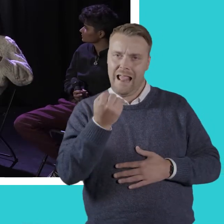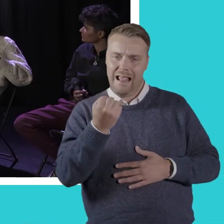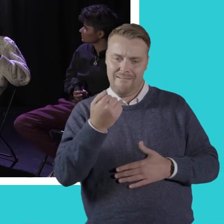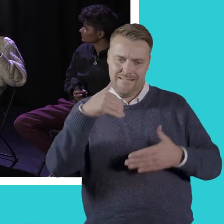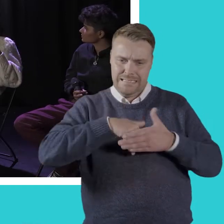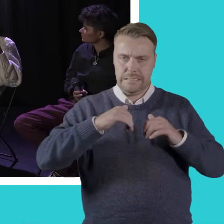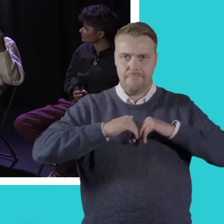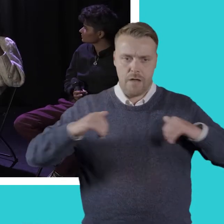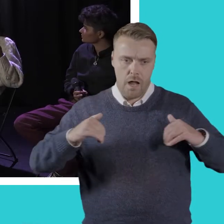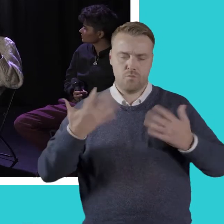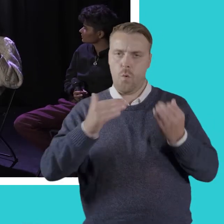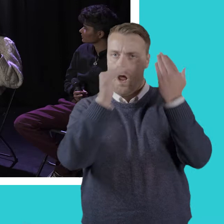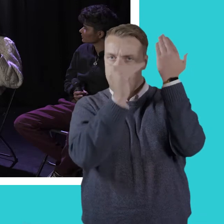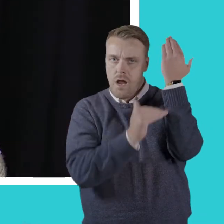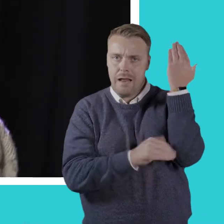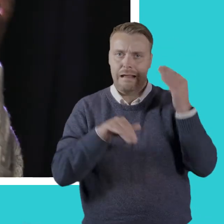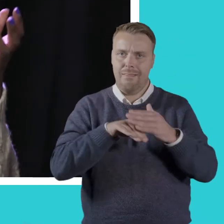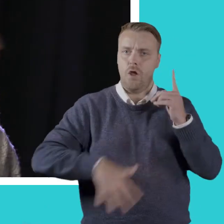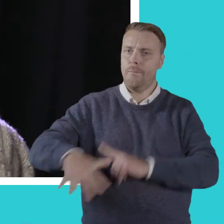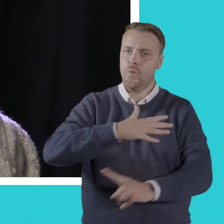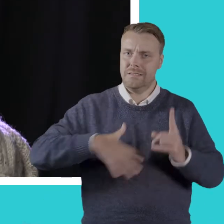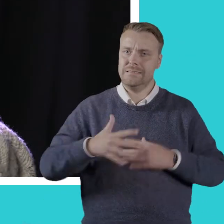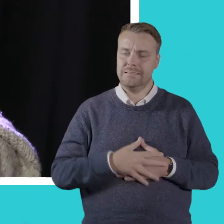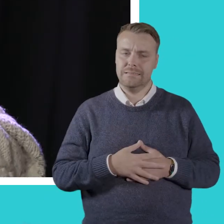within communities and it's about that kind of proximity to power. And I also feel you know